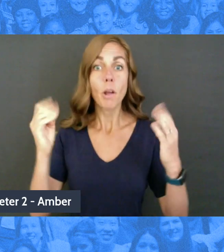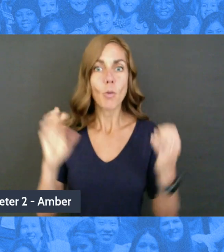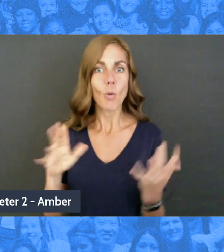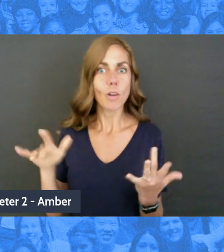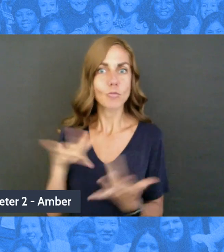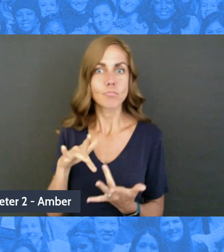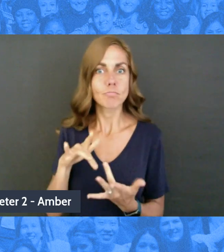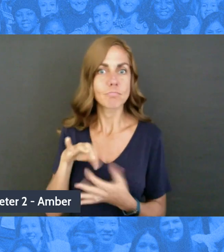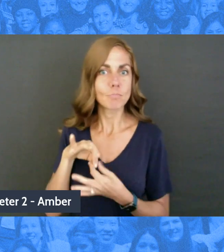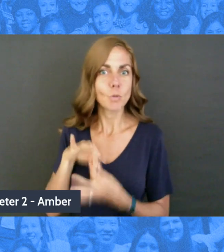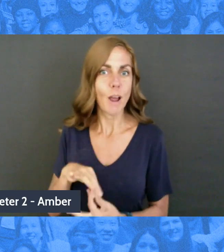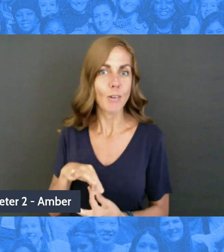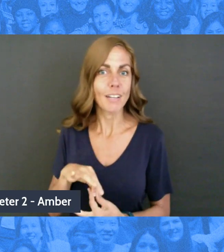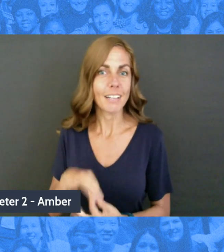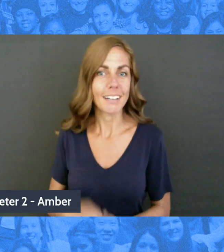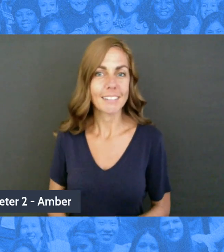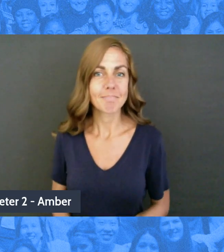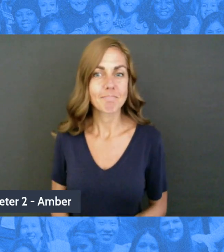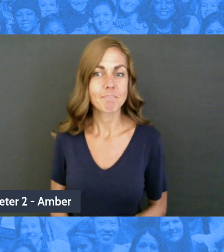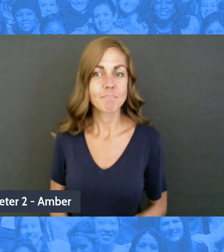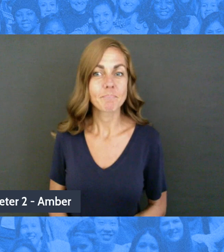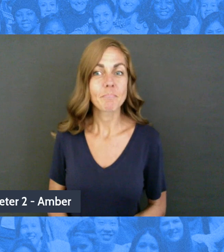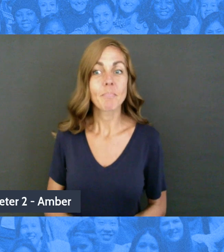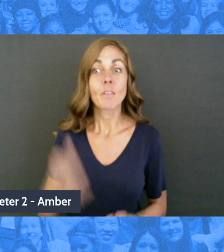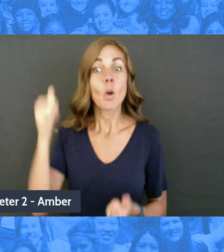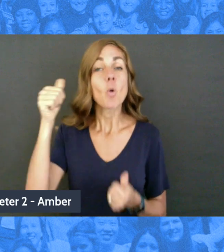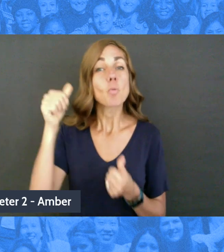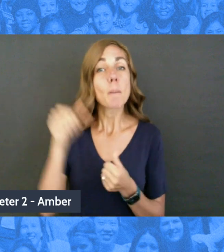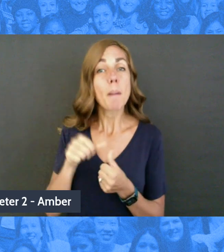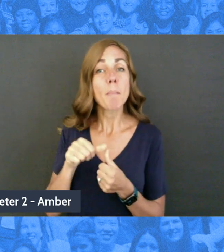and remember that this is always available to you.